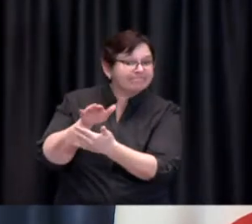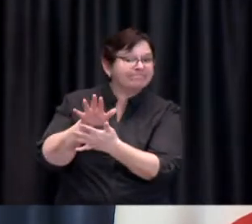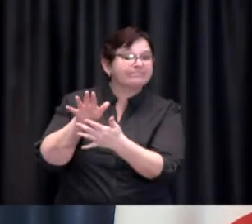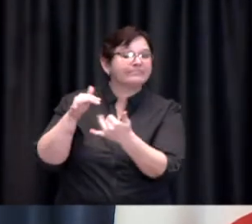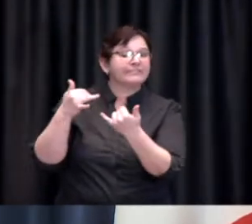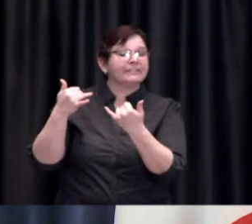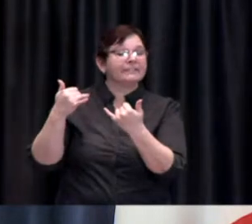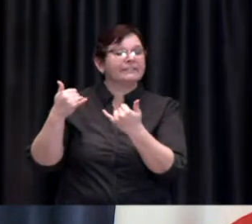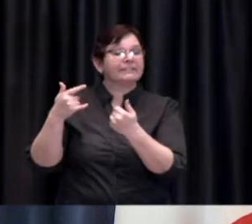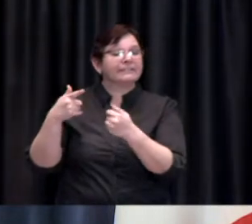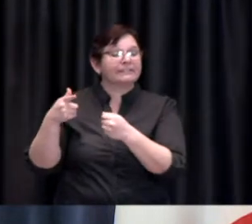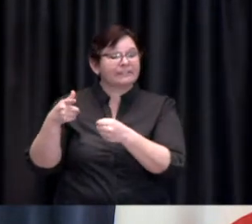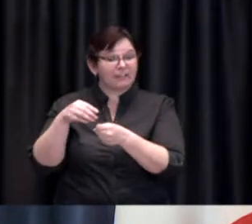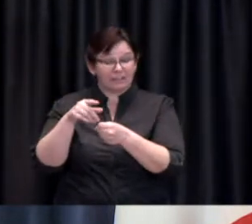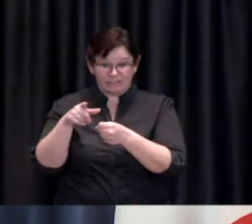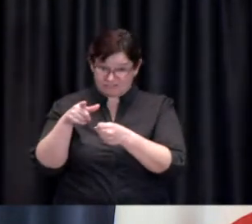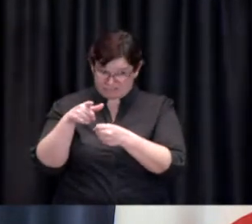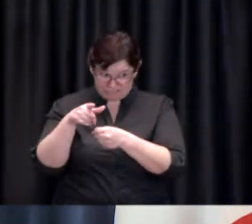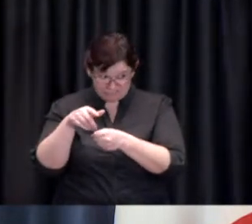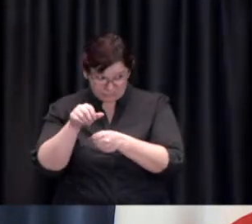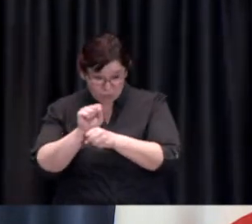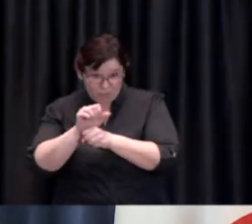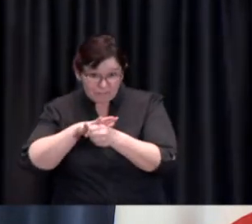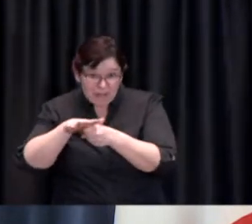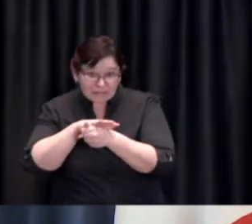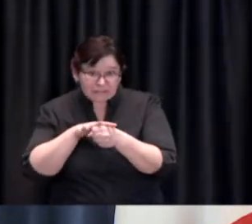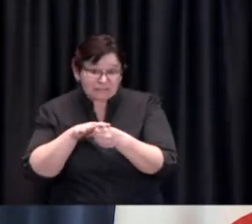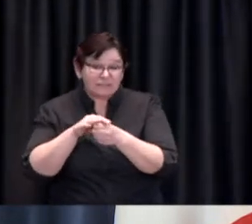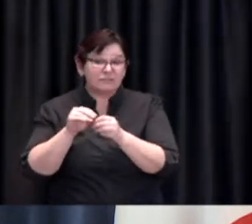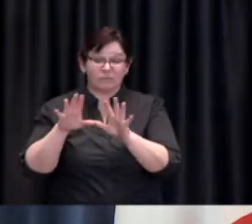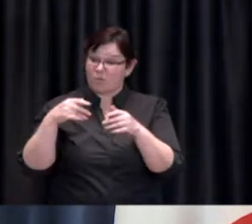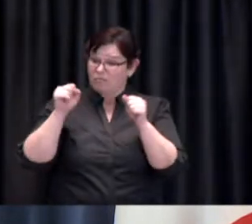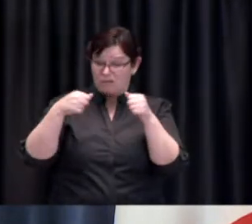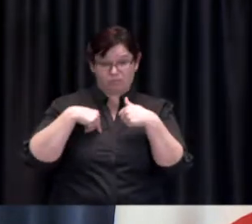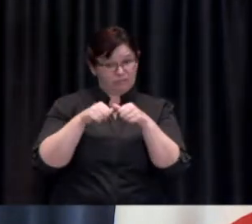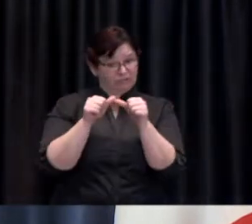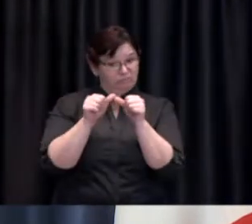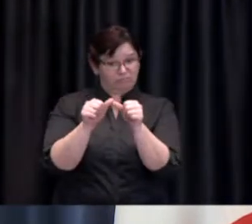we'll continue to monitor that for now but at this point in time I don't have any evidence of that.